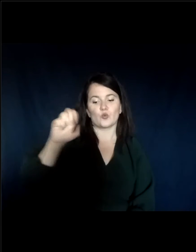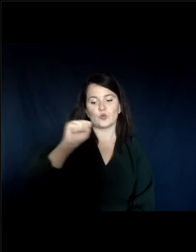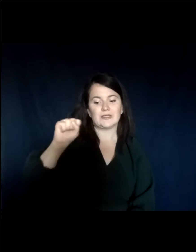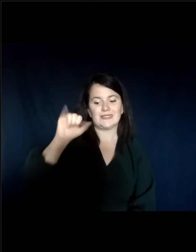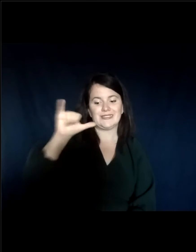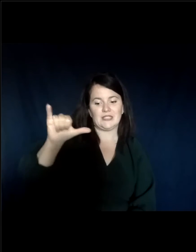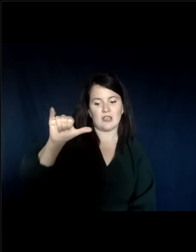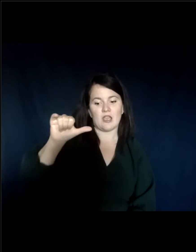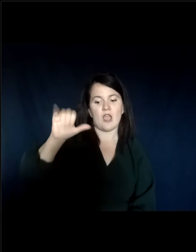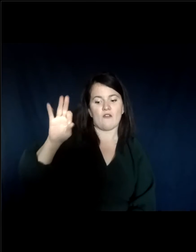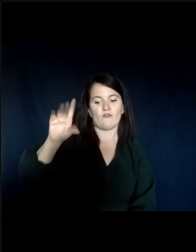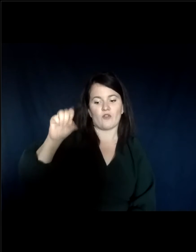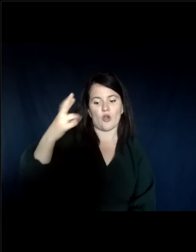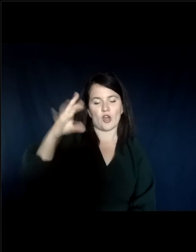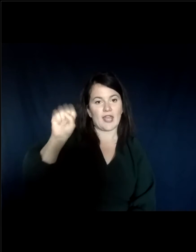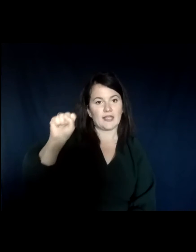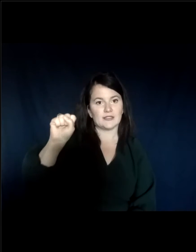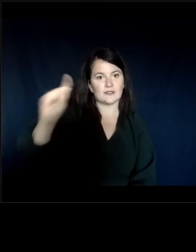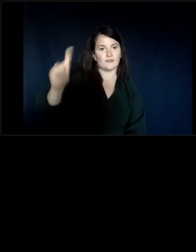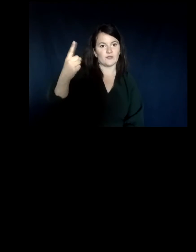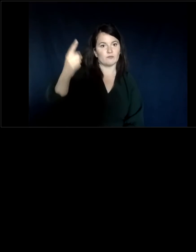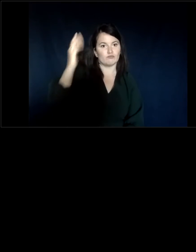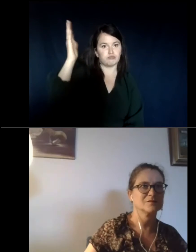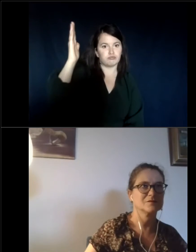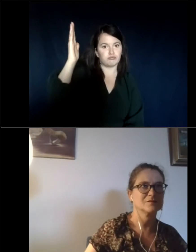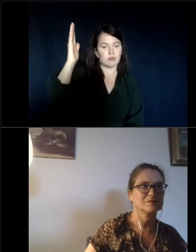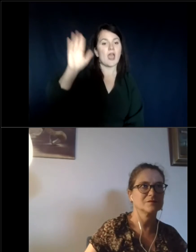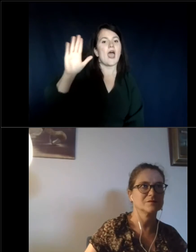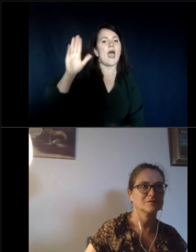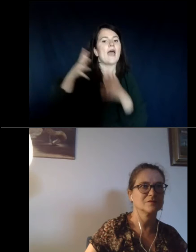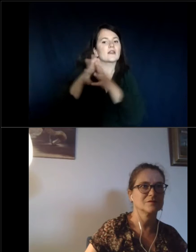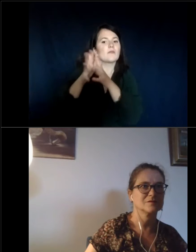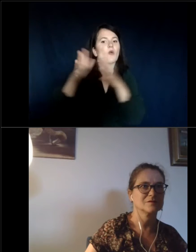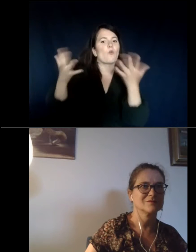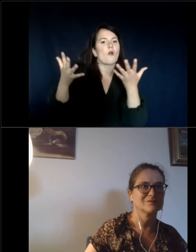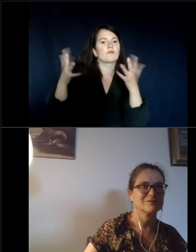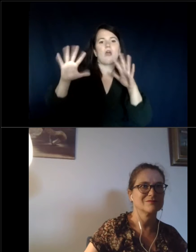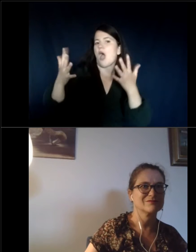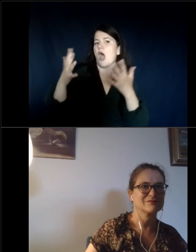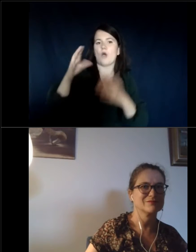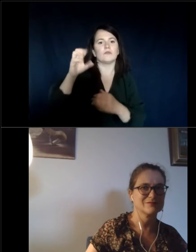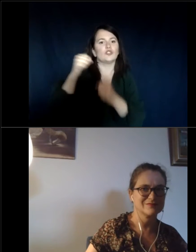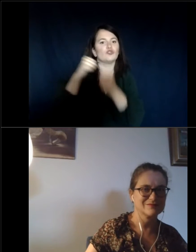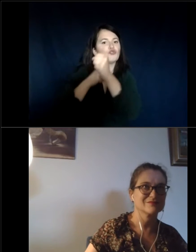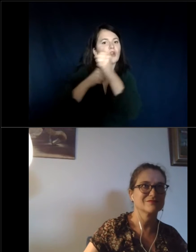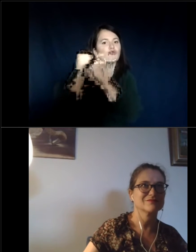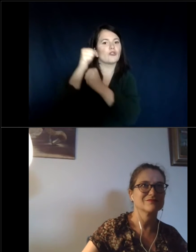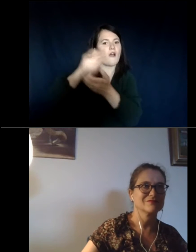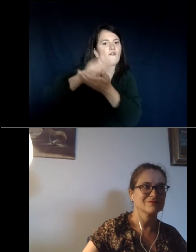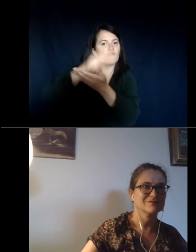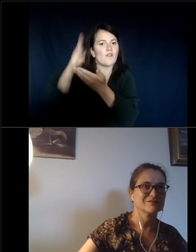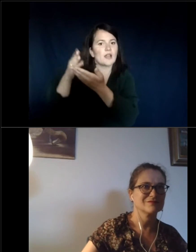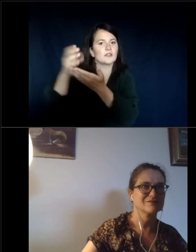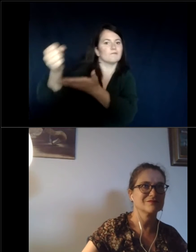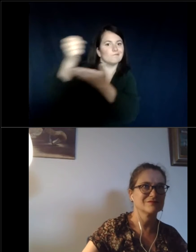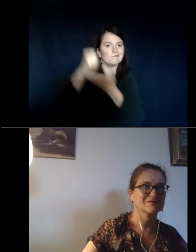She is an expert in all regarding the structural funds and all regarding disability in Spain and I'd like to thank Maria